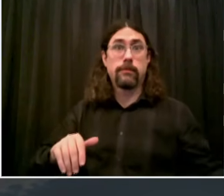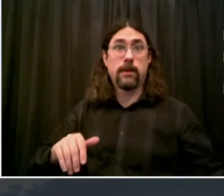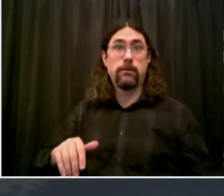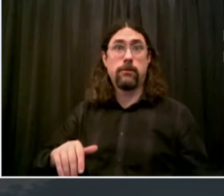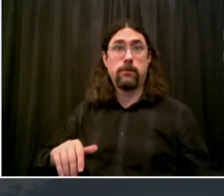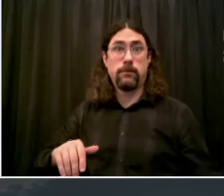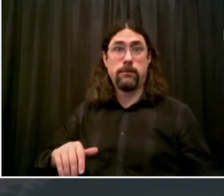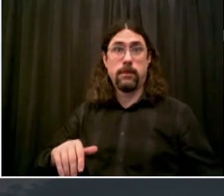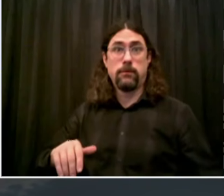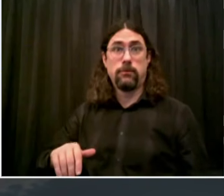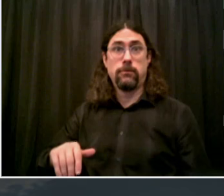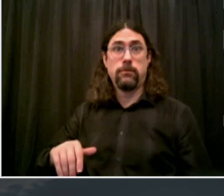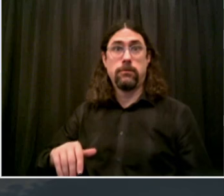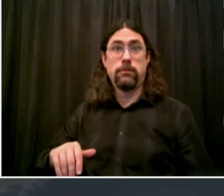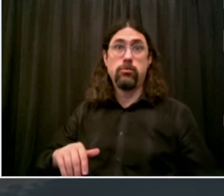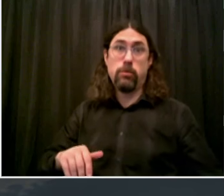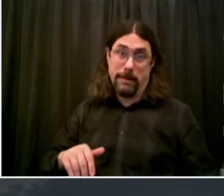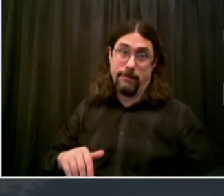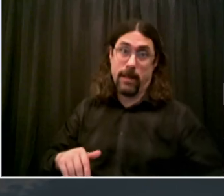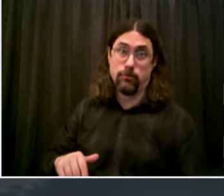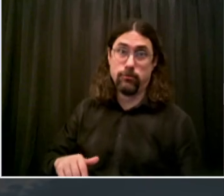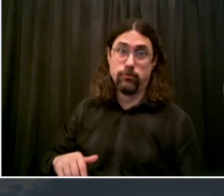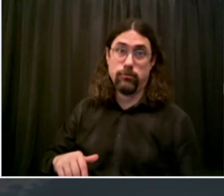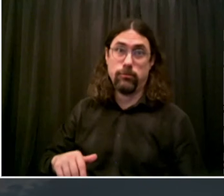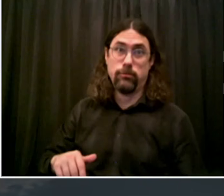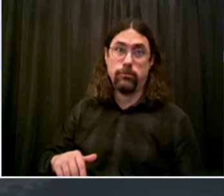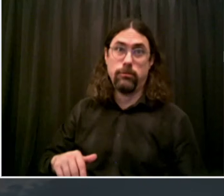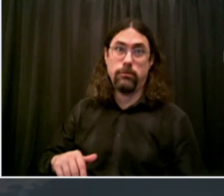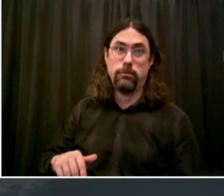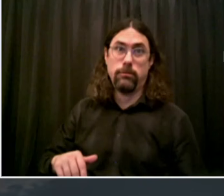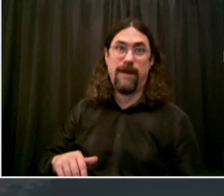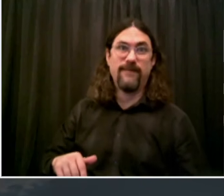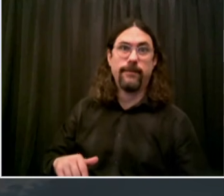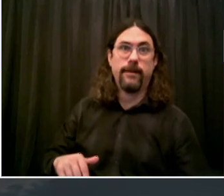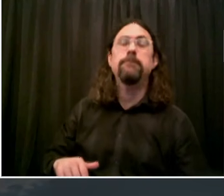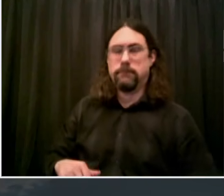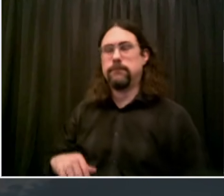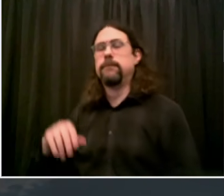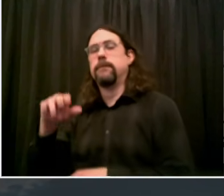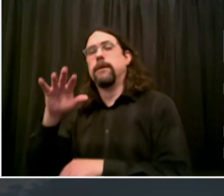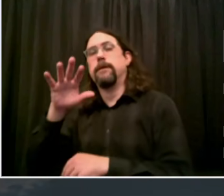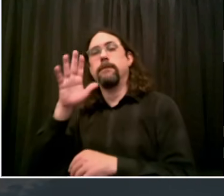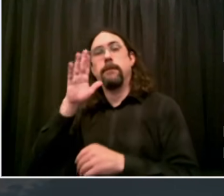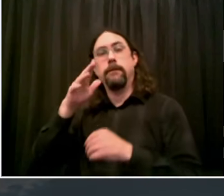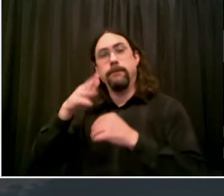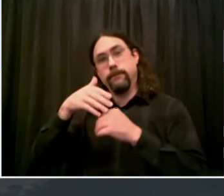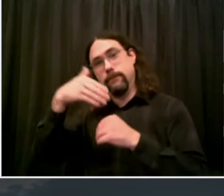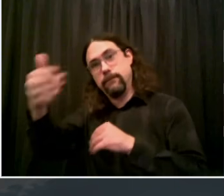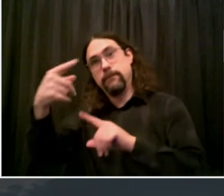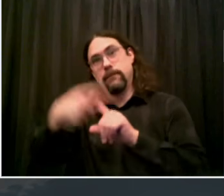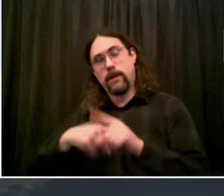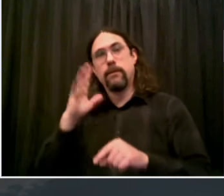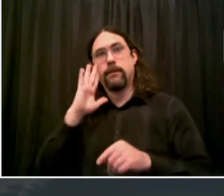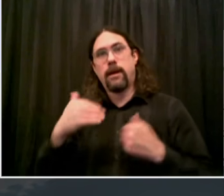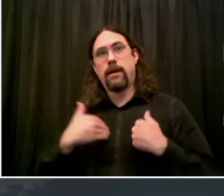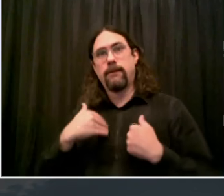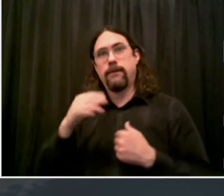5,000 AND 10,000 BEFORE THIS IS ALL OVER, BECAUSE WE WANT TO BE ABLE TO REACH EVERY WHO NEEDS THAT CONNECTION,